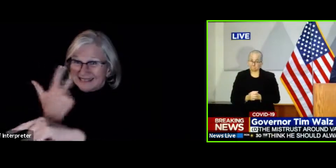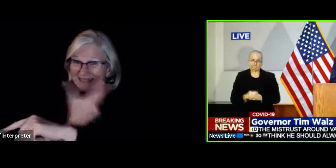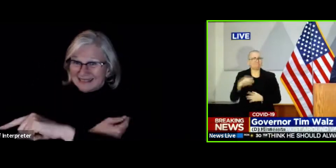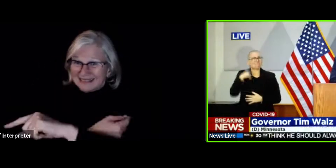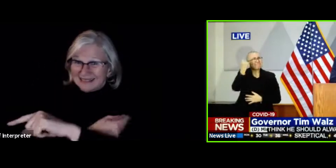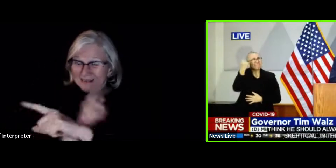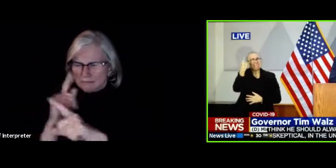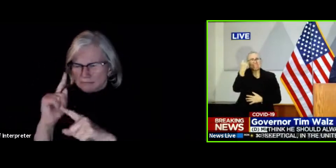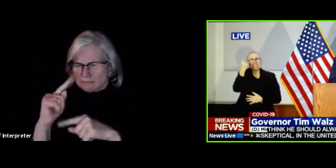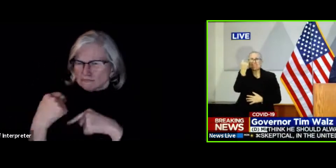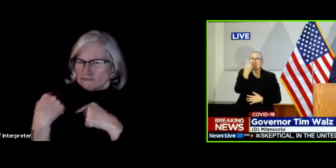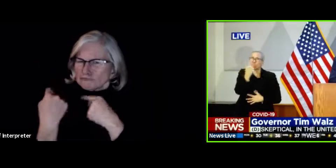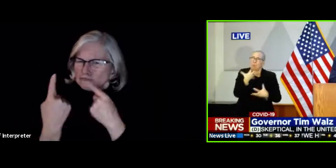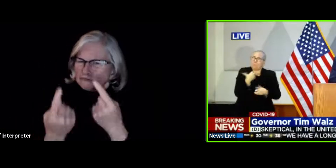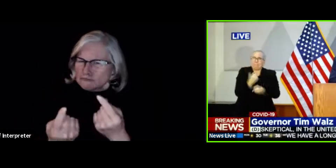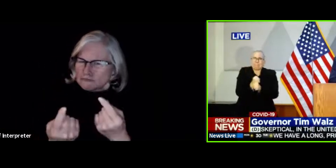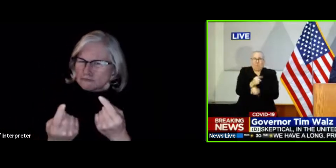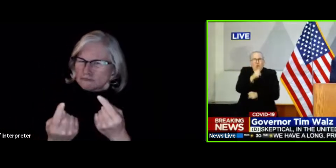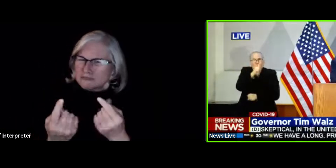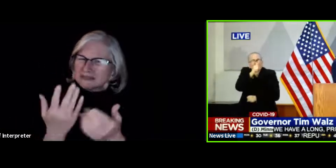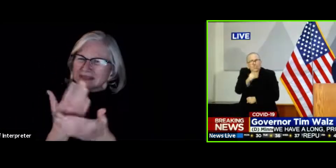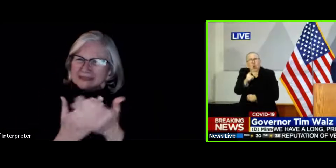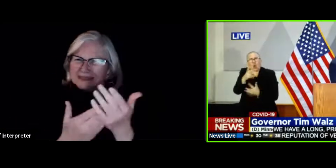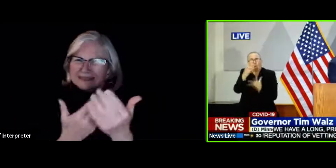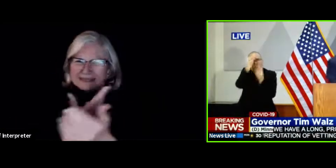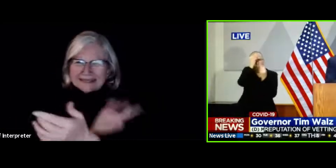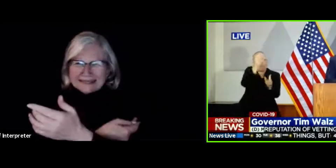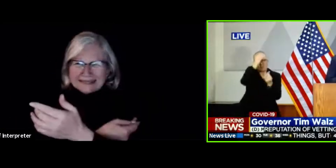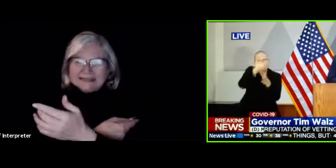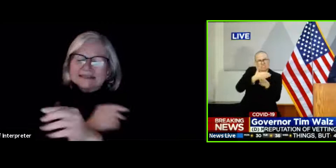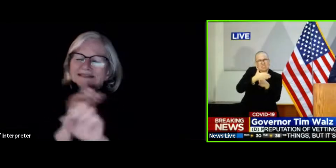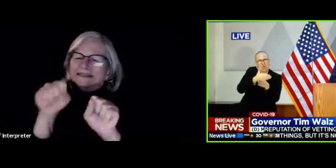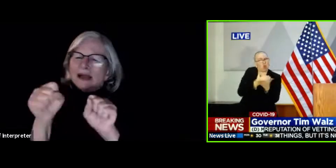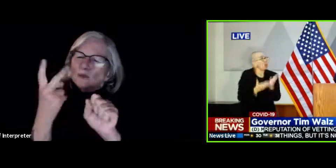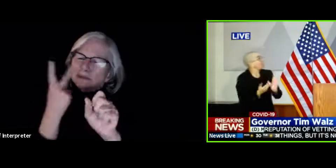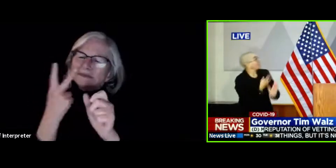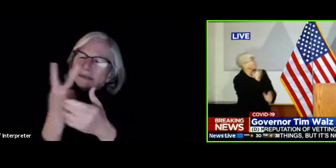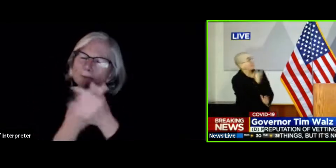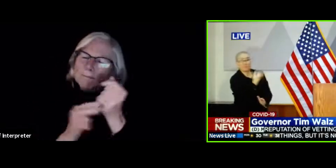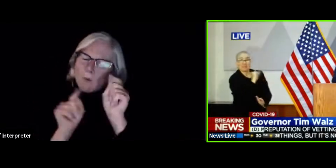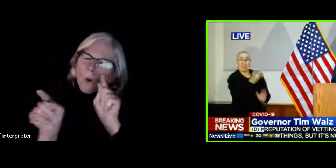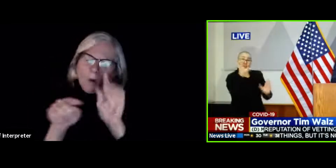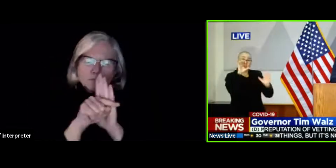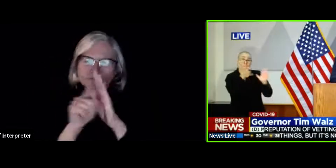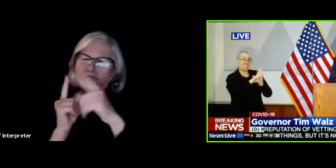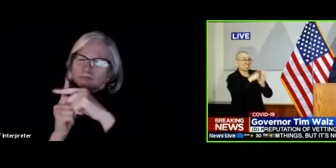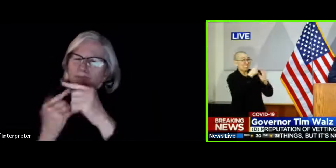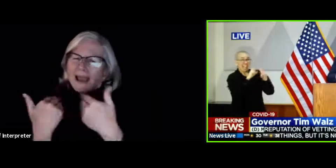WE'RE PUTTING OUT THAT GOOD INFORMATION, WE'RE GETTING IT THERE. THIS DEEP DIVE AND I THINK WE WANT TO TAKE MONDAYS GOING FORWARDS TO TRY